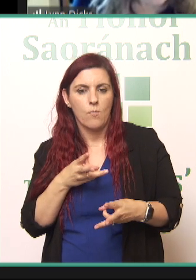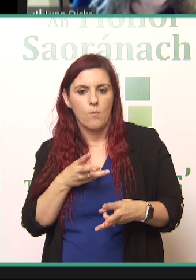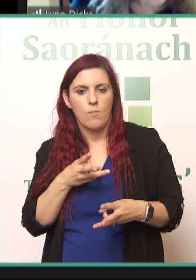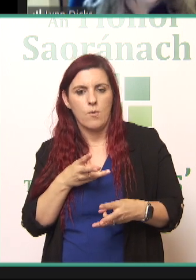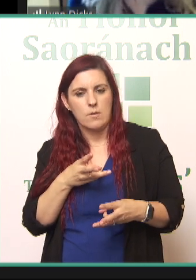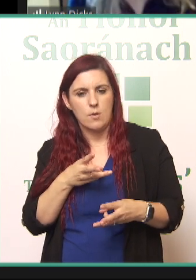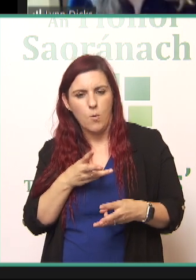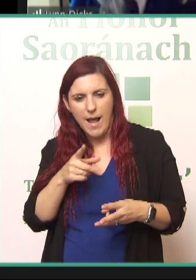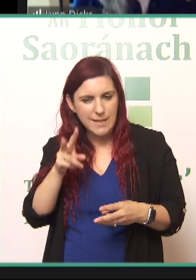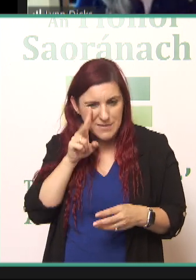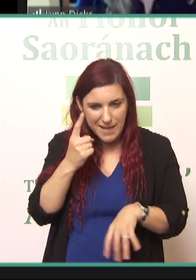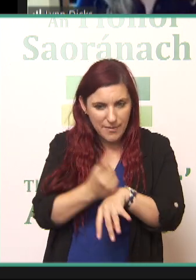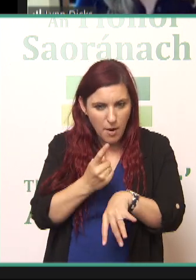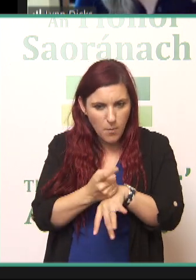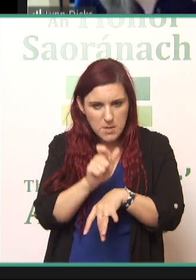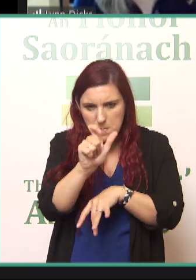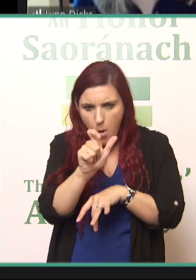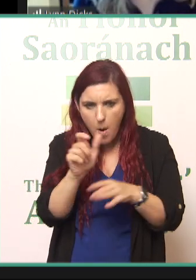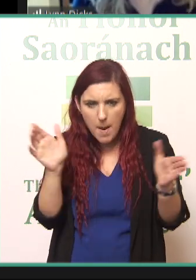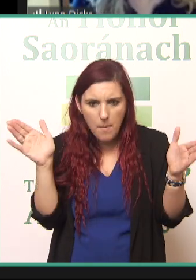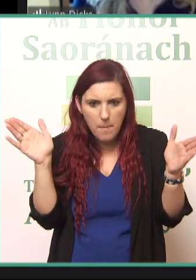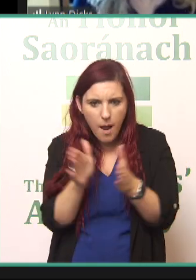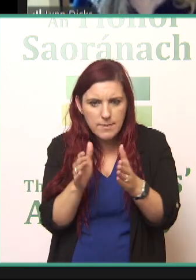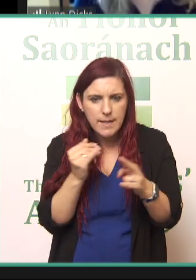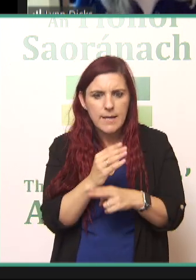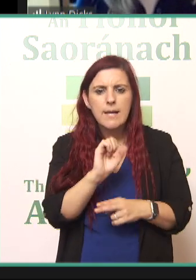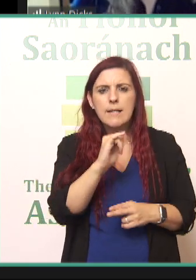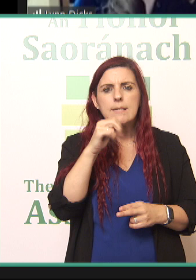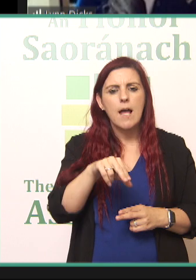map there's this tiny purple smudge there which is the San Francisco Valley in Northeast Brazil